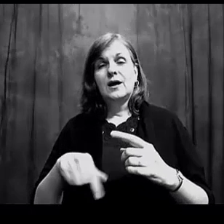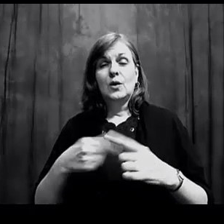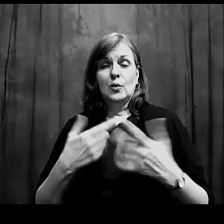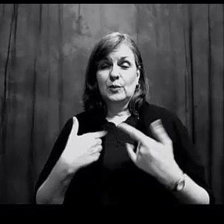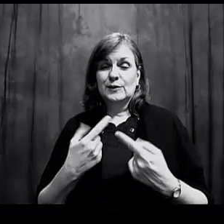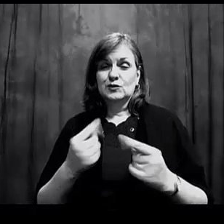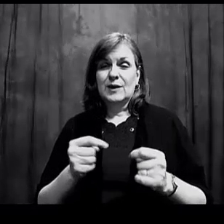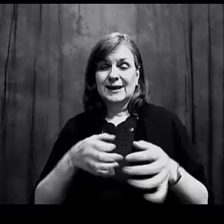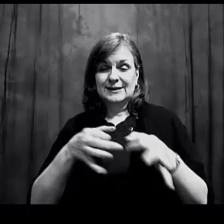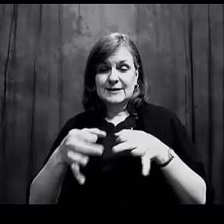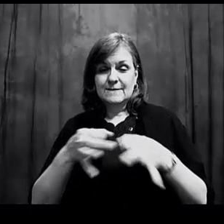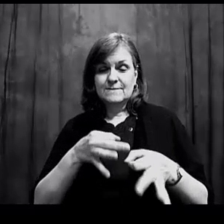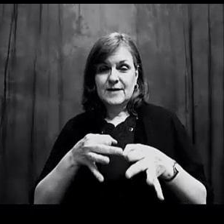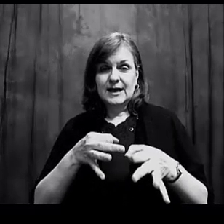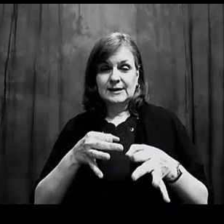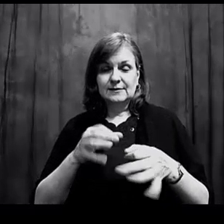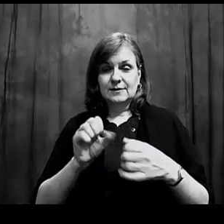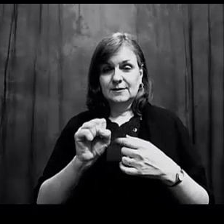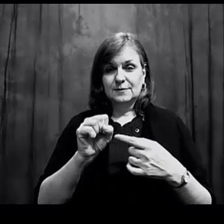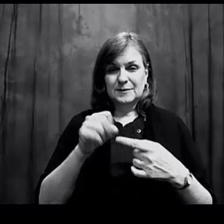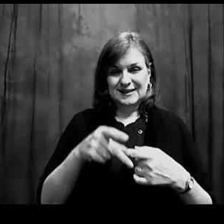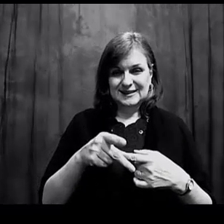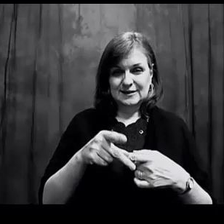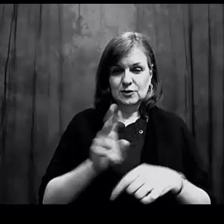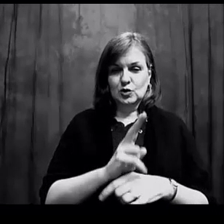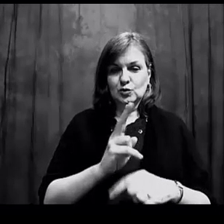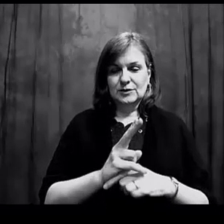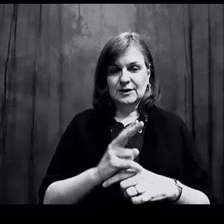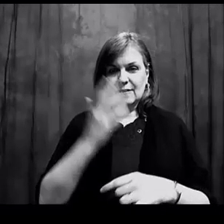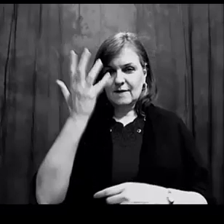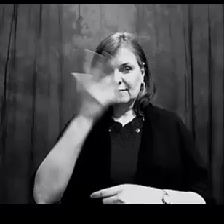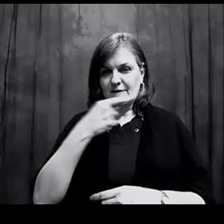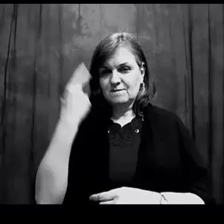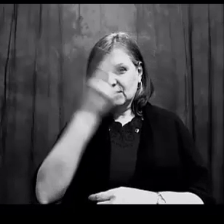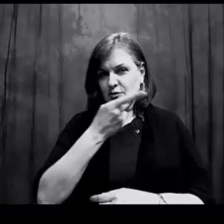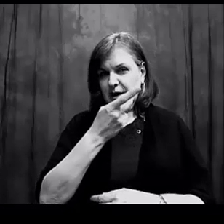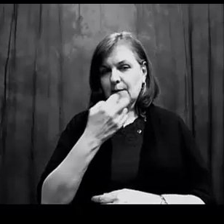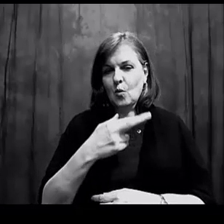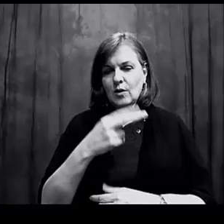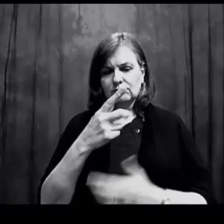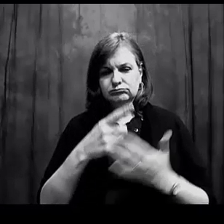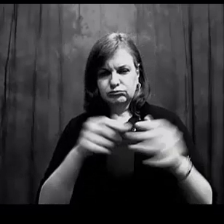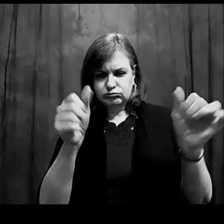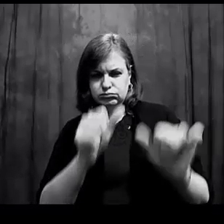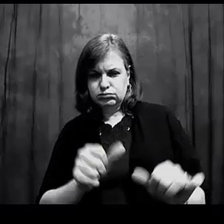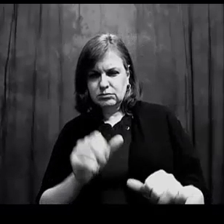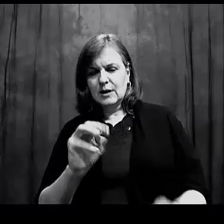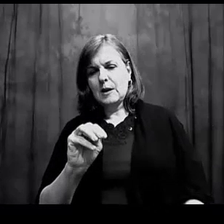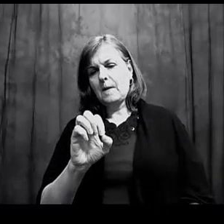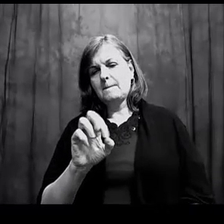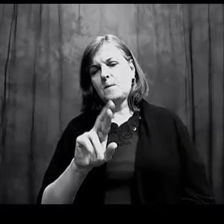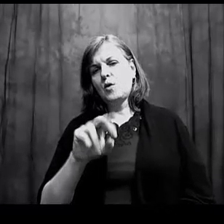trying to define species on phenotype or morphology